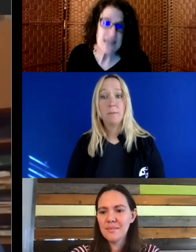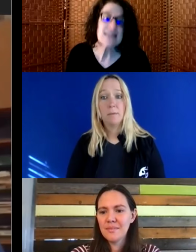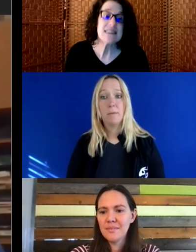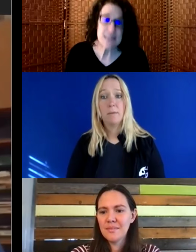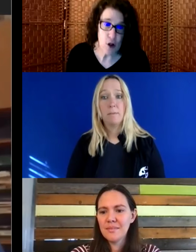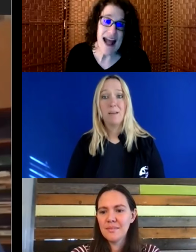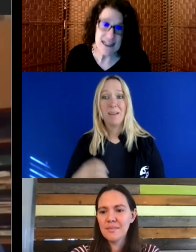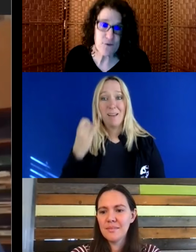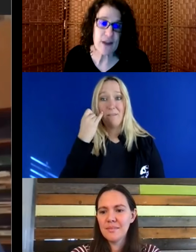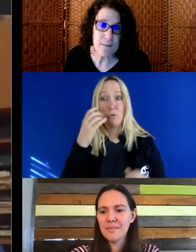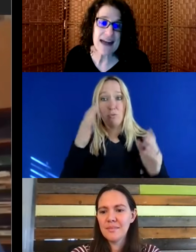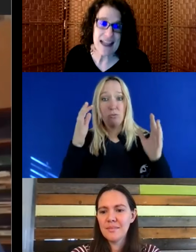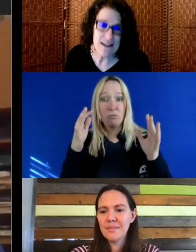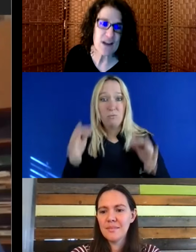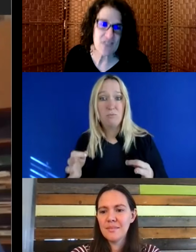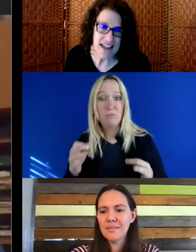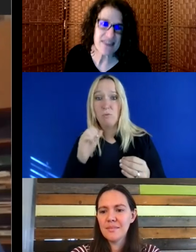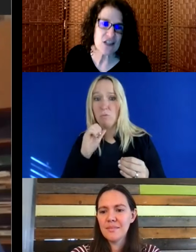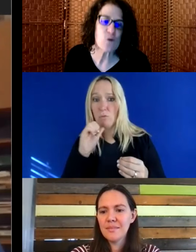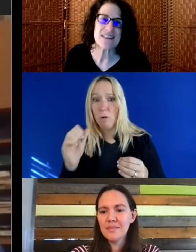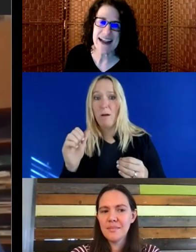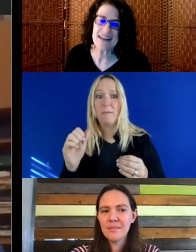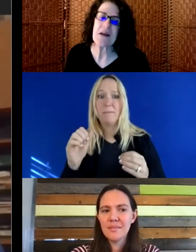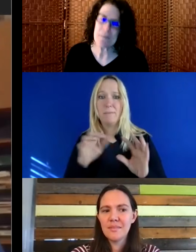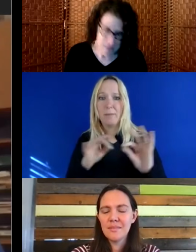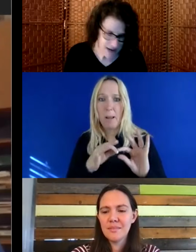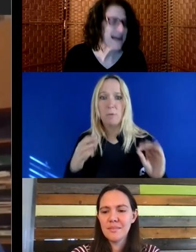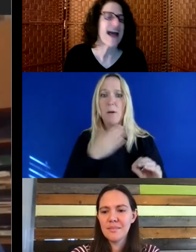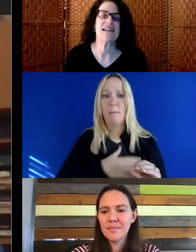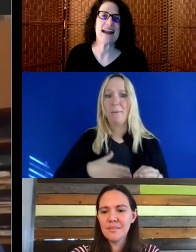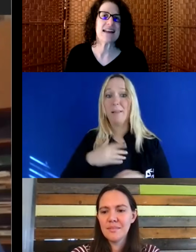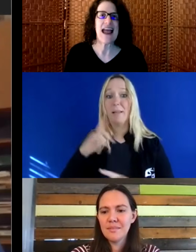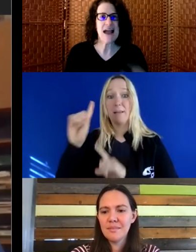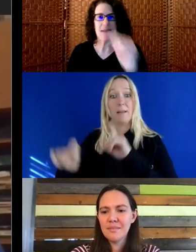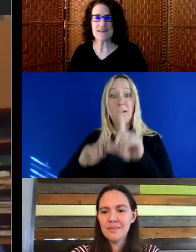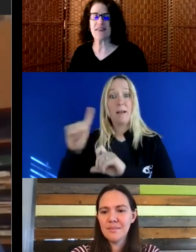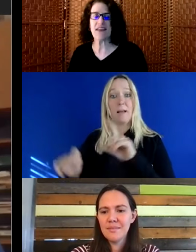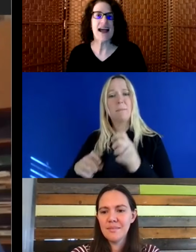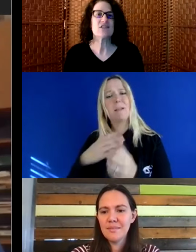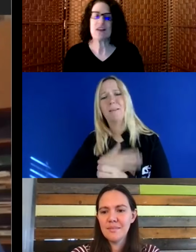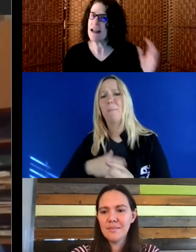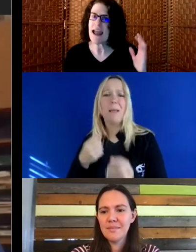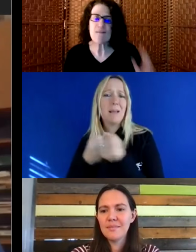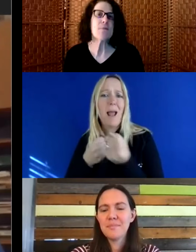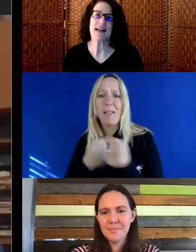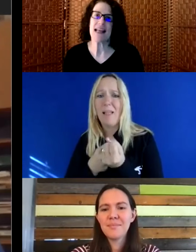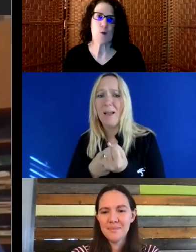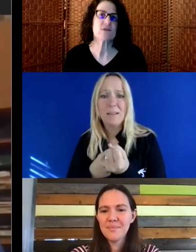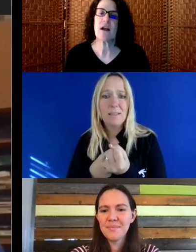still ask for them at every event that you attend; be an ally!" I'm into that. Every bit helps.